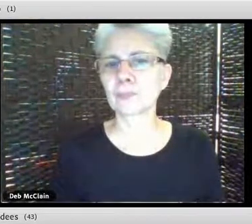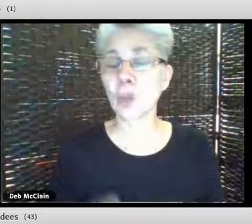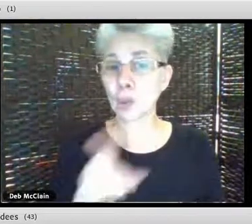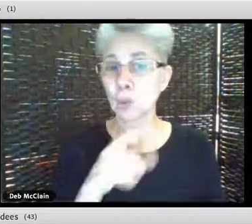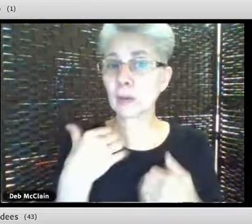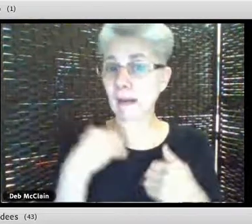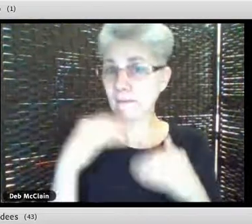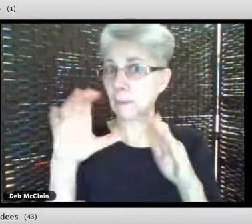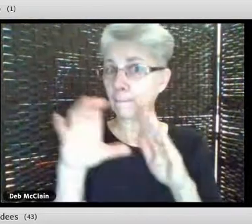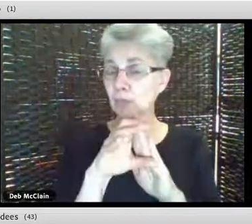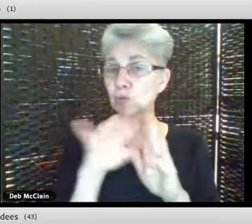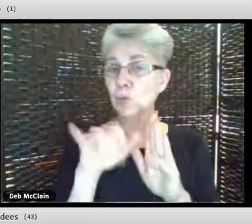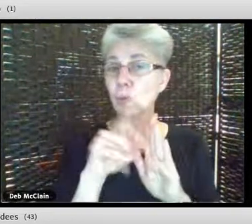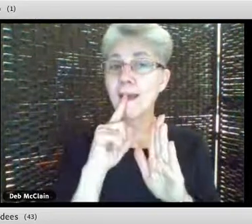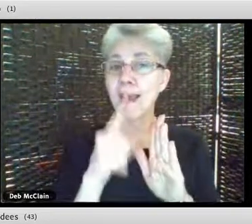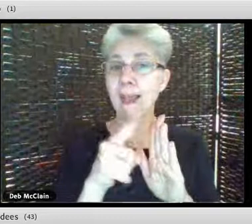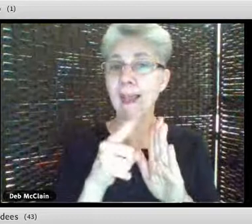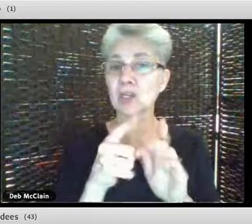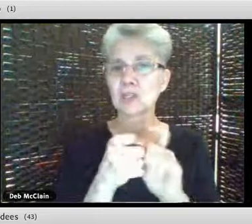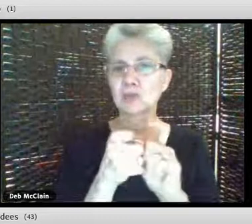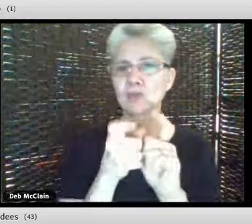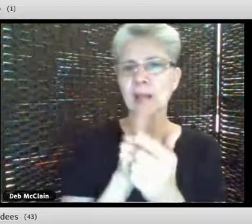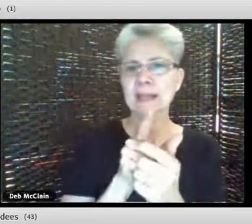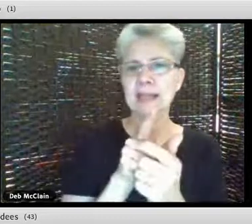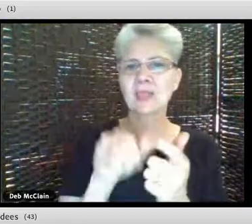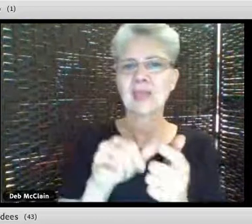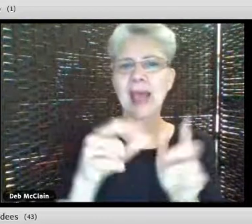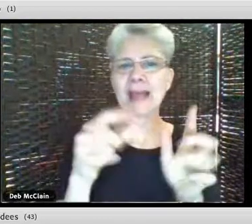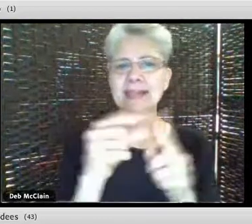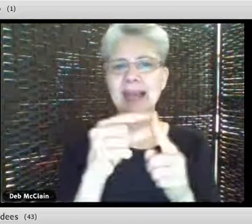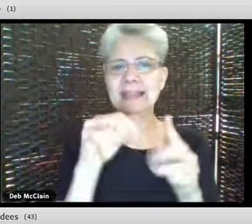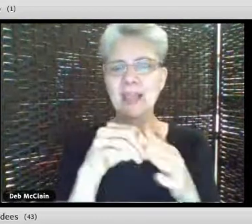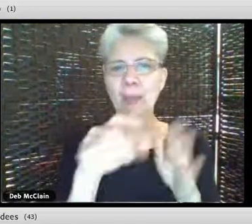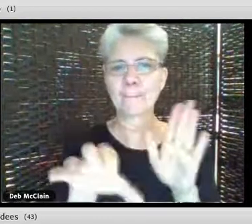I'm going to show this to you really quickly -- is that you could have a picture,